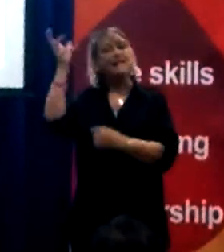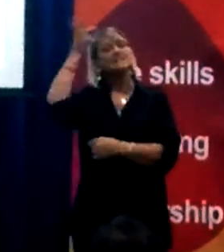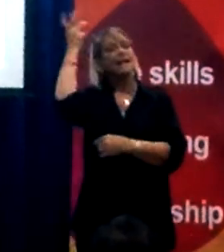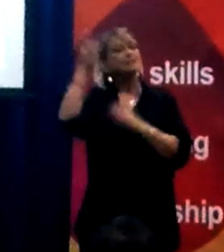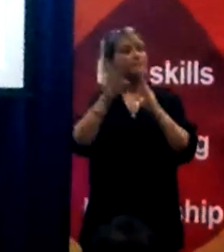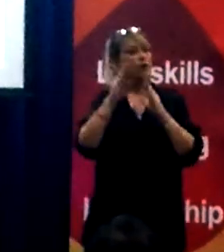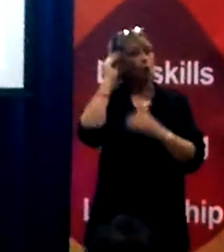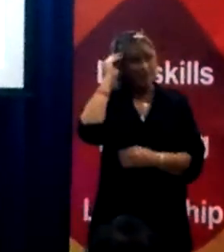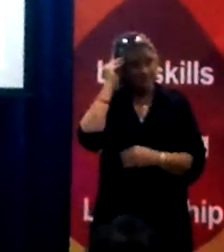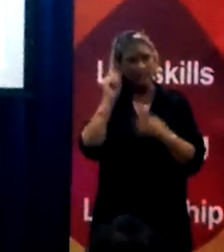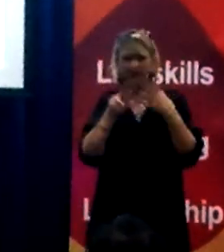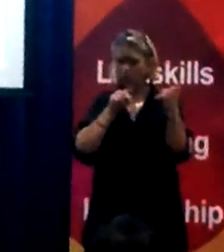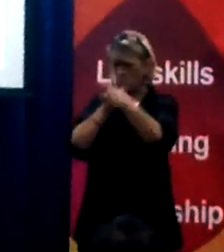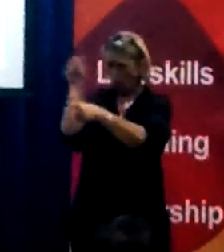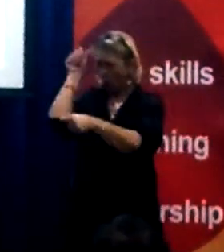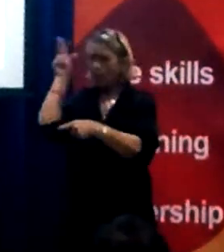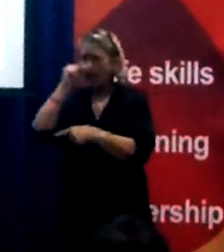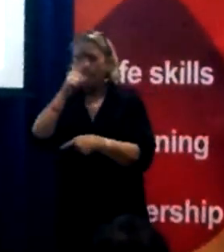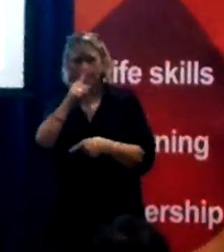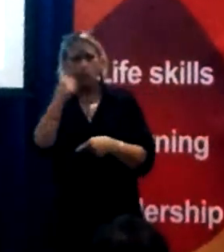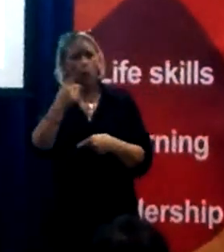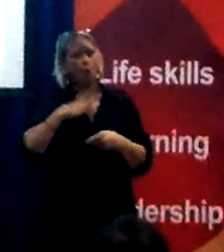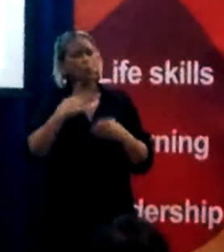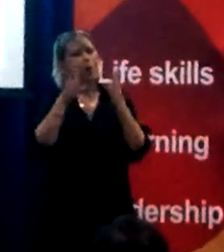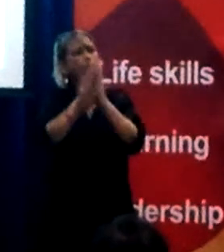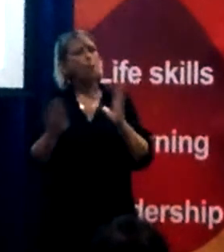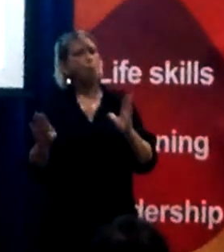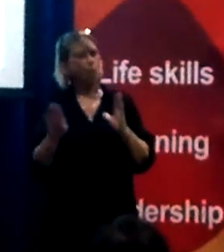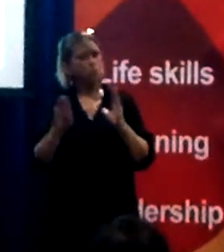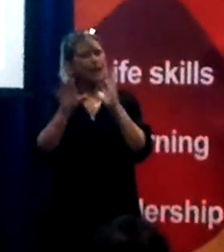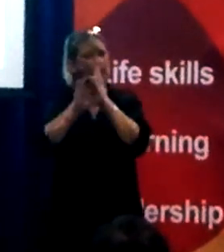young people or are a young person who would like to join in on this sort of thing,